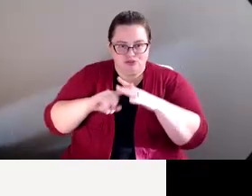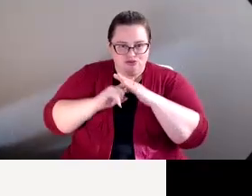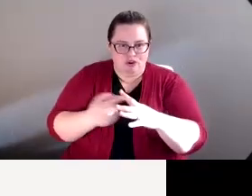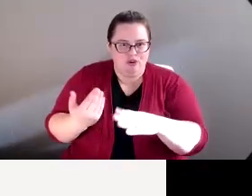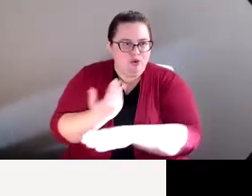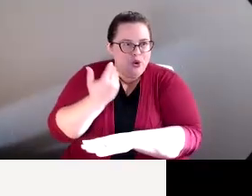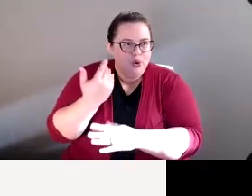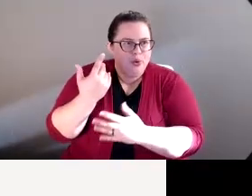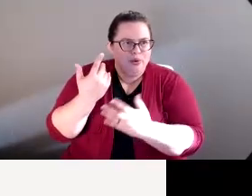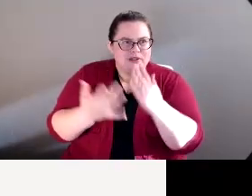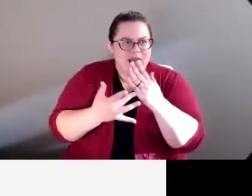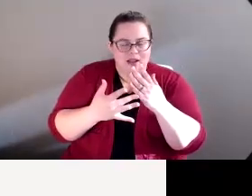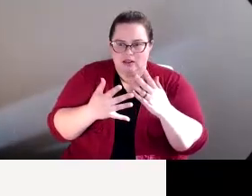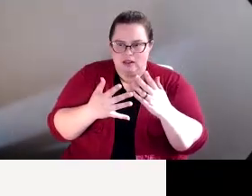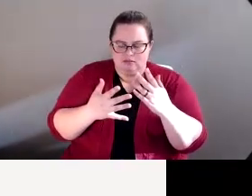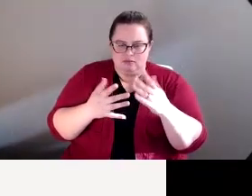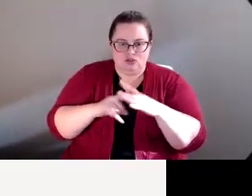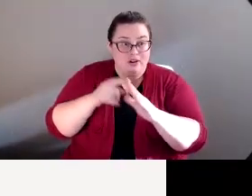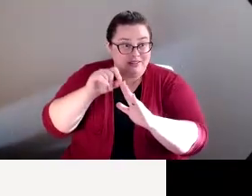and then we come back and we notice, oh, what is this?